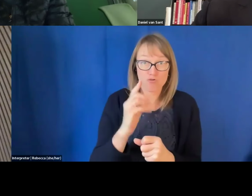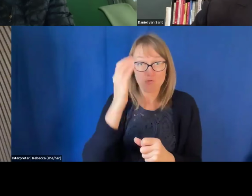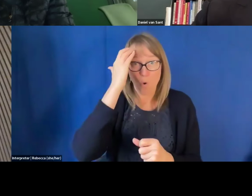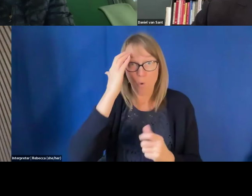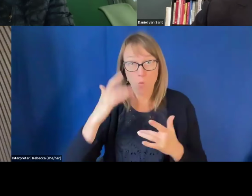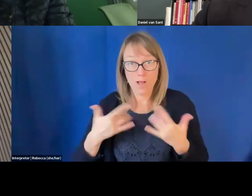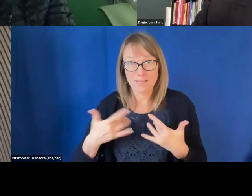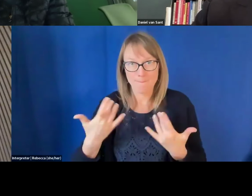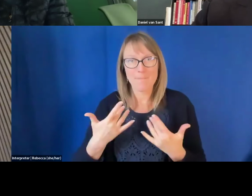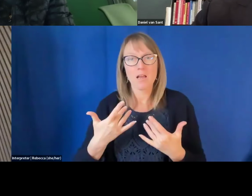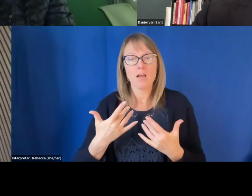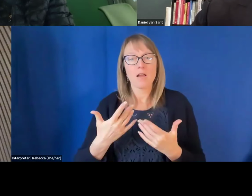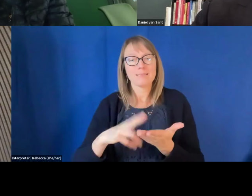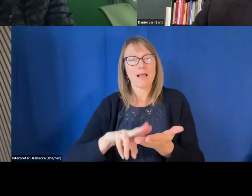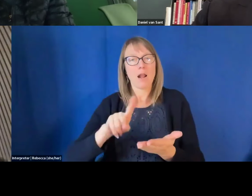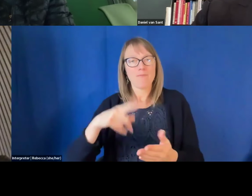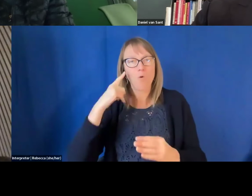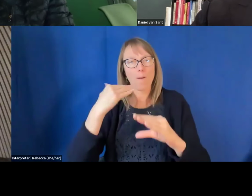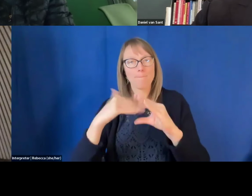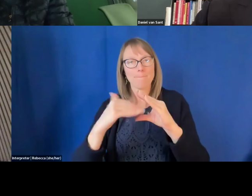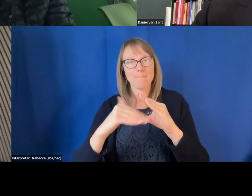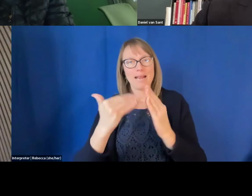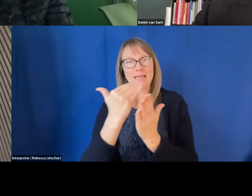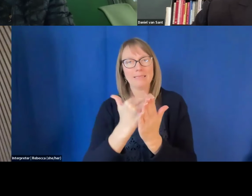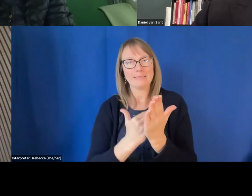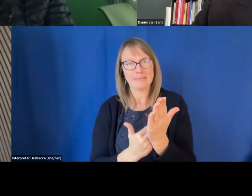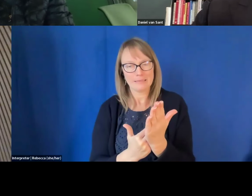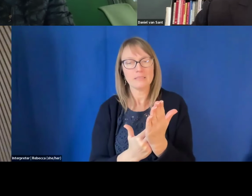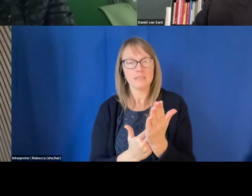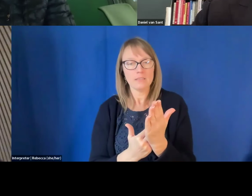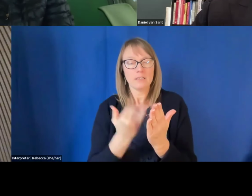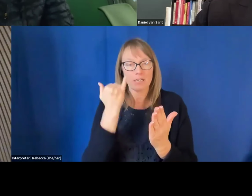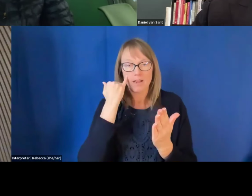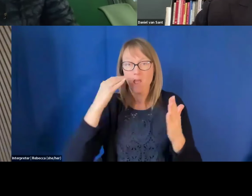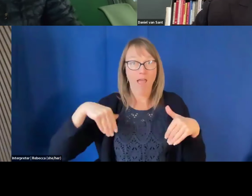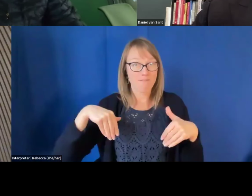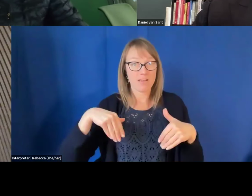or if you did not indicate when you signed up that you would like us to sign up for our newsletter.